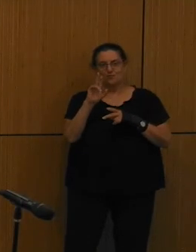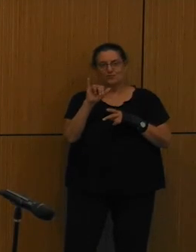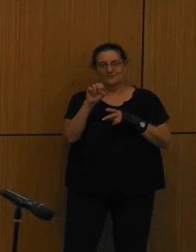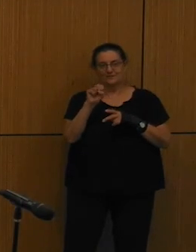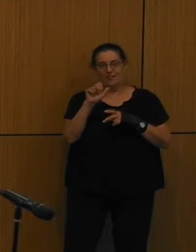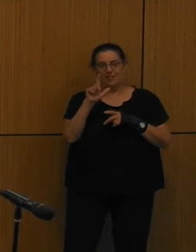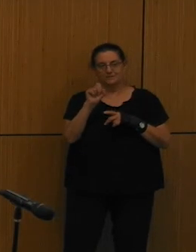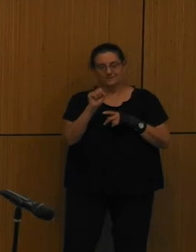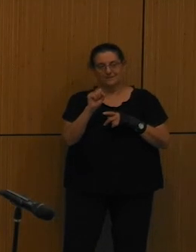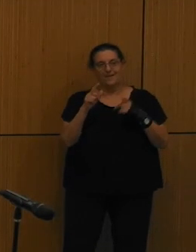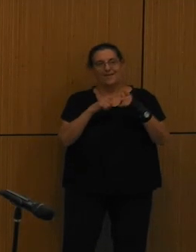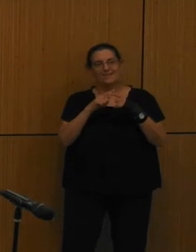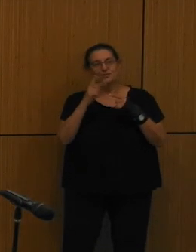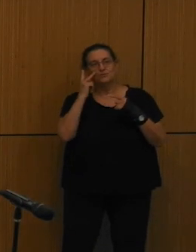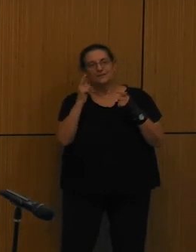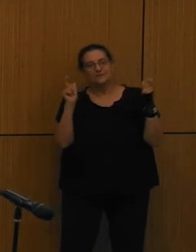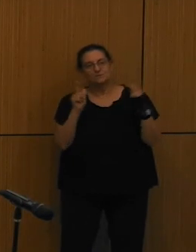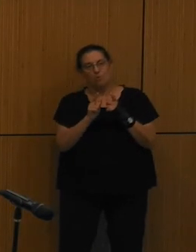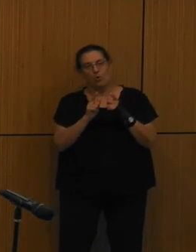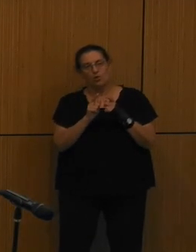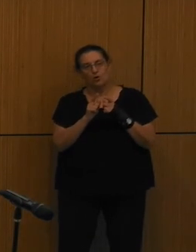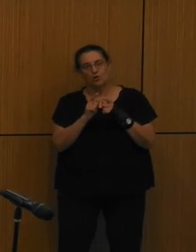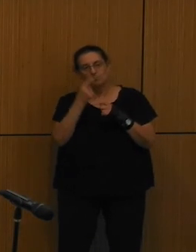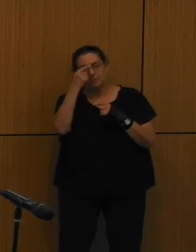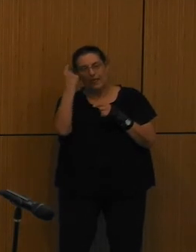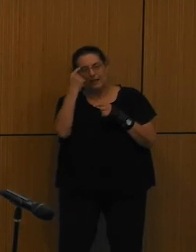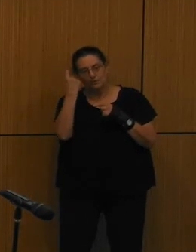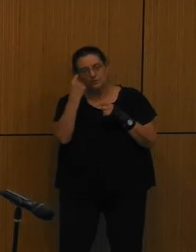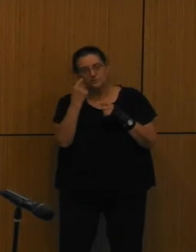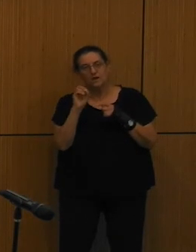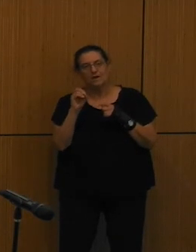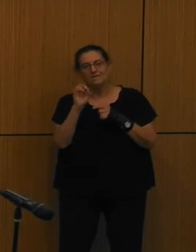And then there are some smaller, blocky crystals of olivine in there.